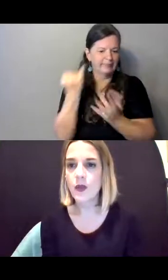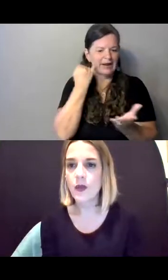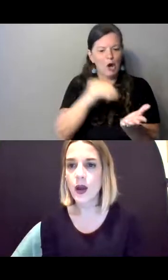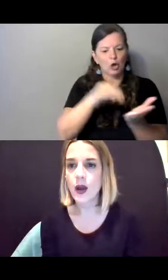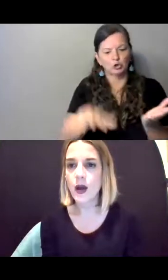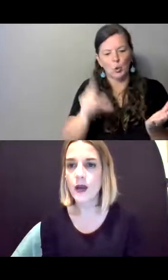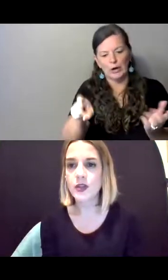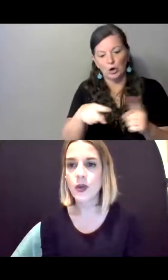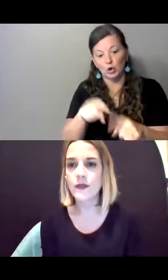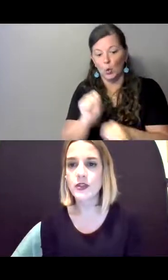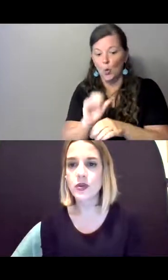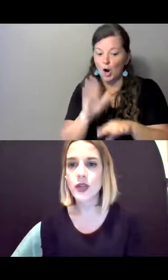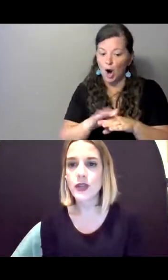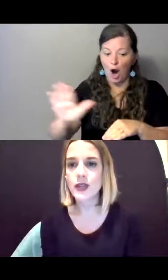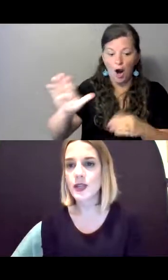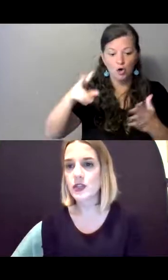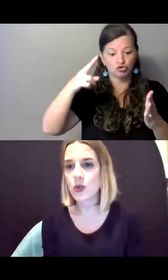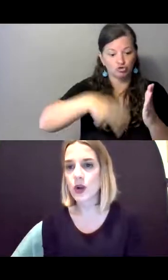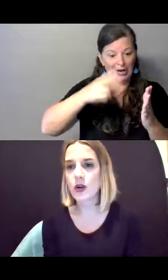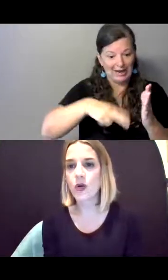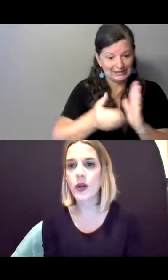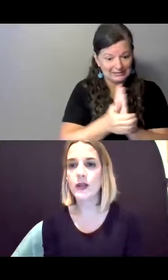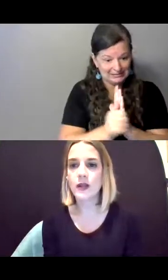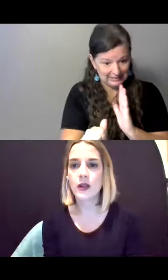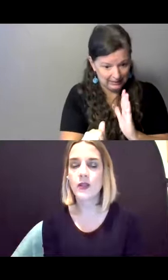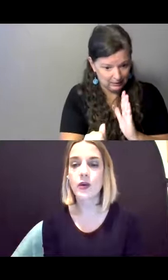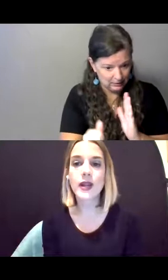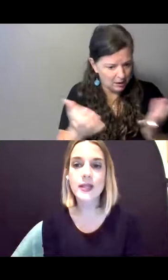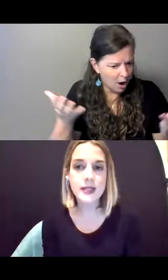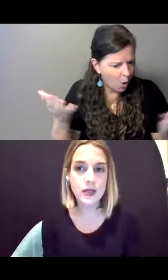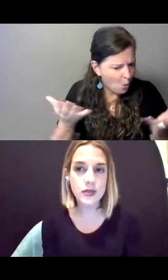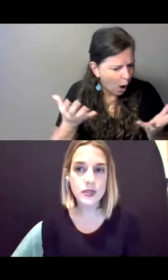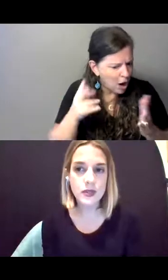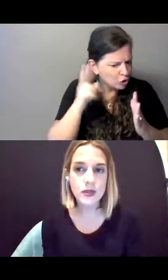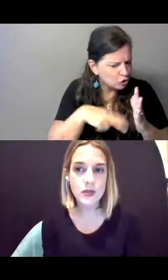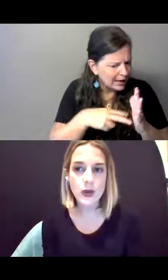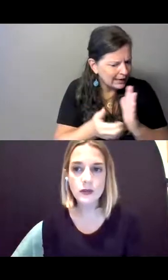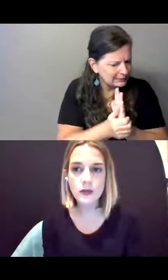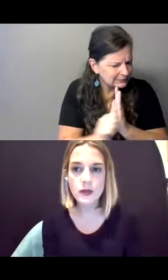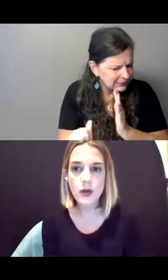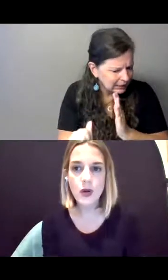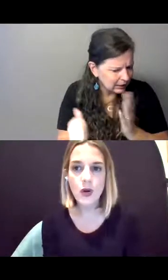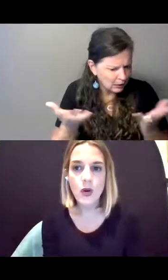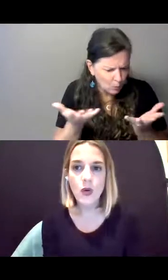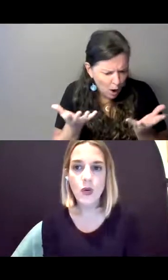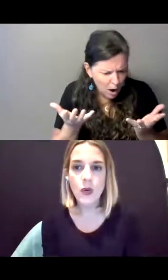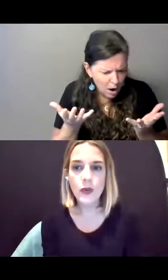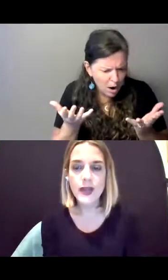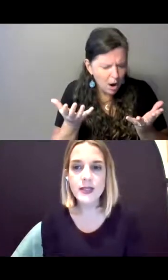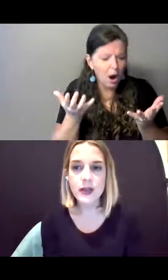and so if a student needs to work on their reading skills, well, what reading skills?